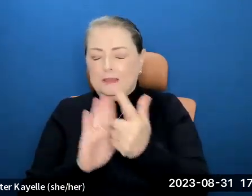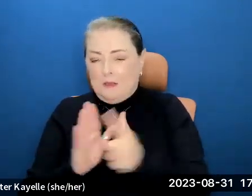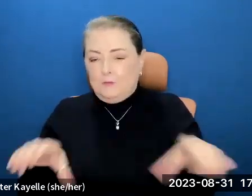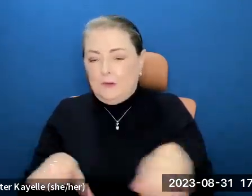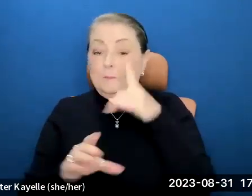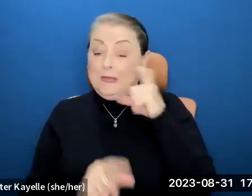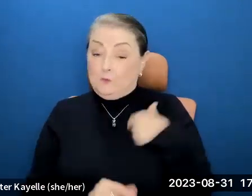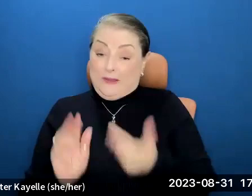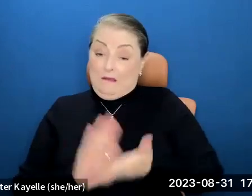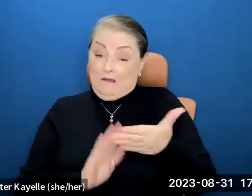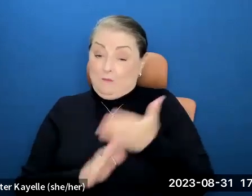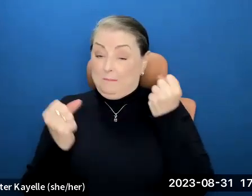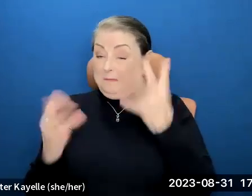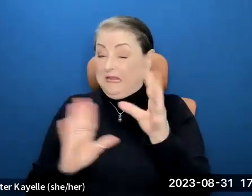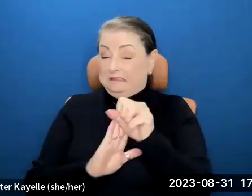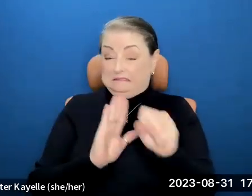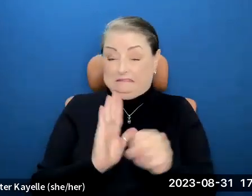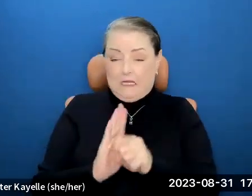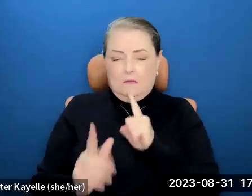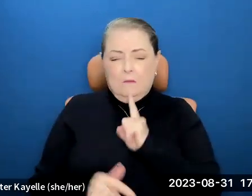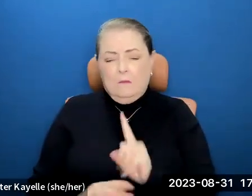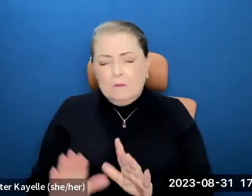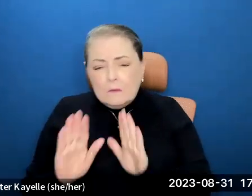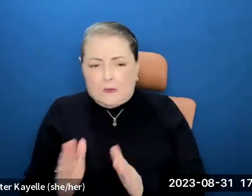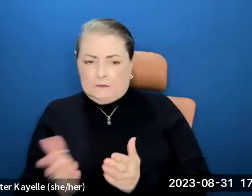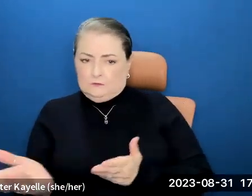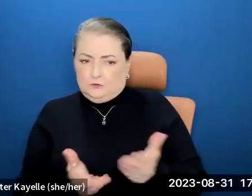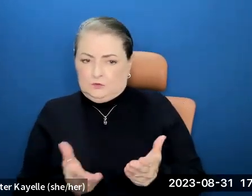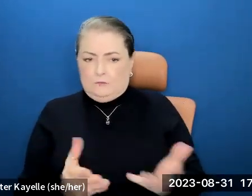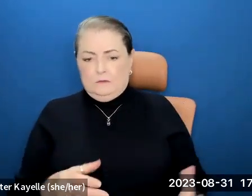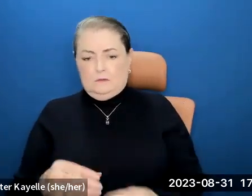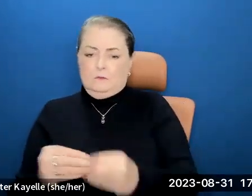operates in many states it would be a great service to their patients if they were able